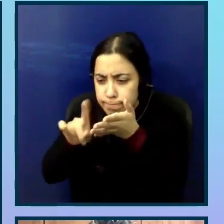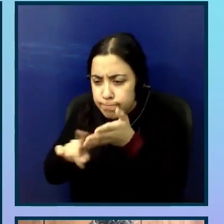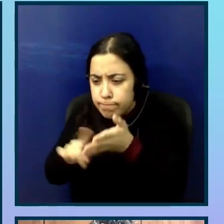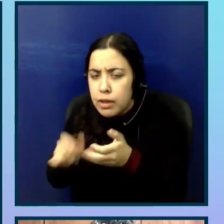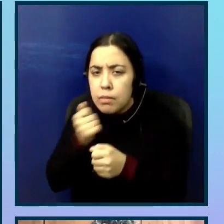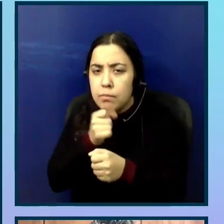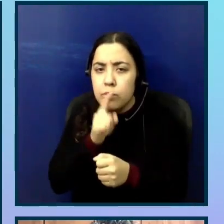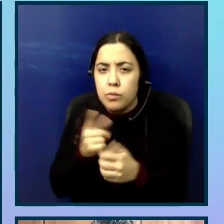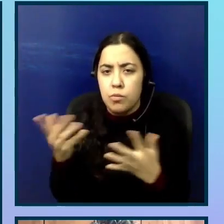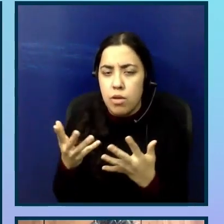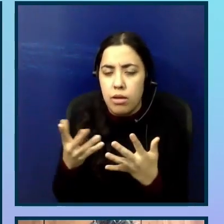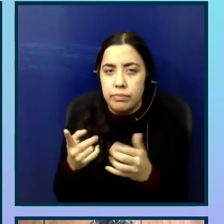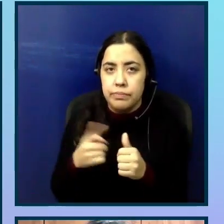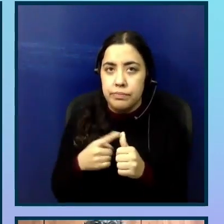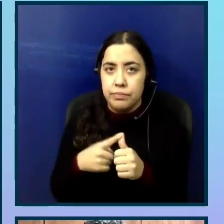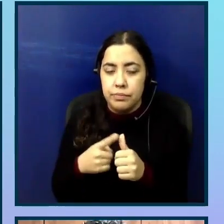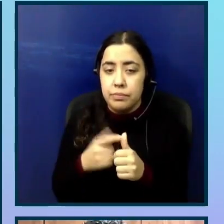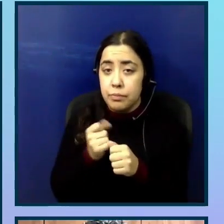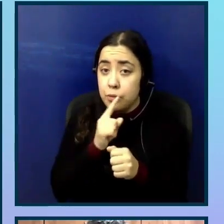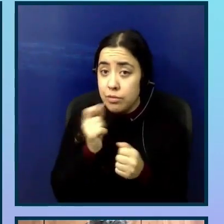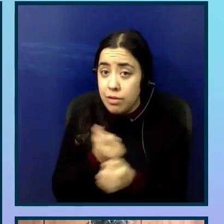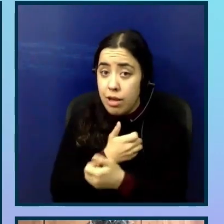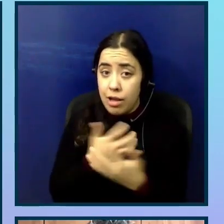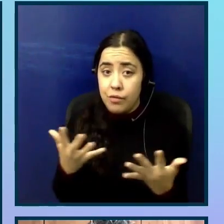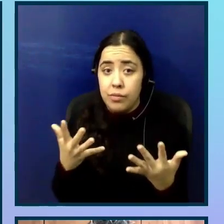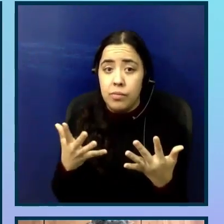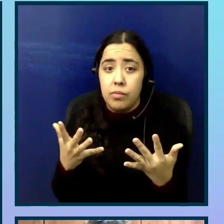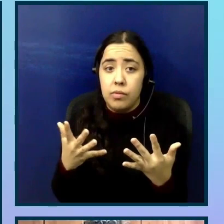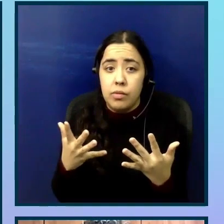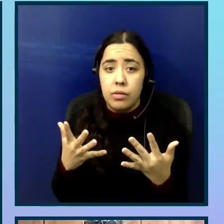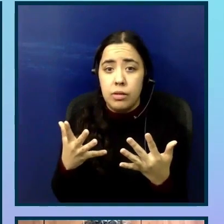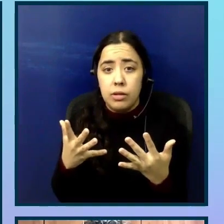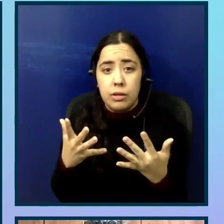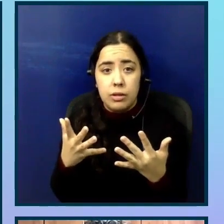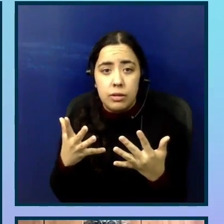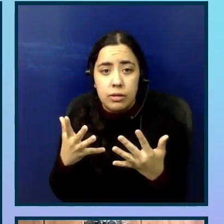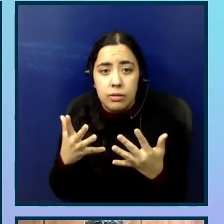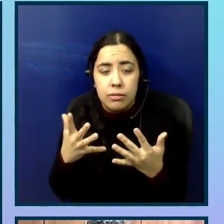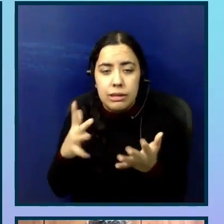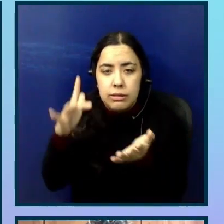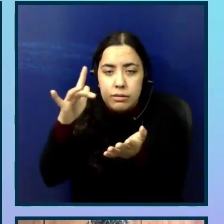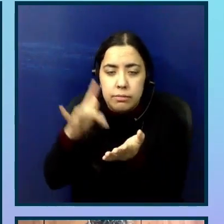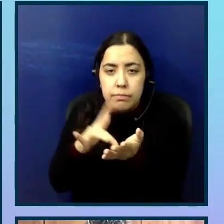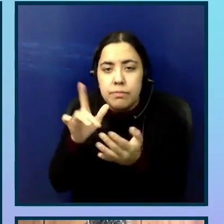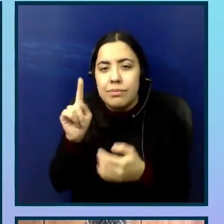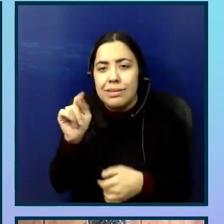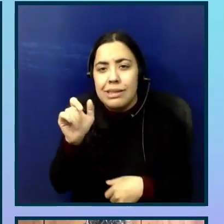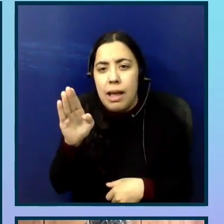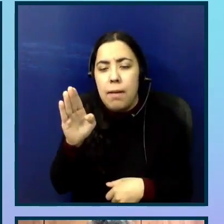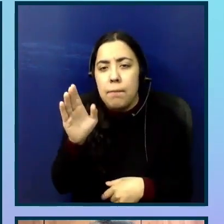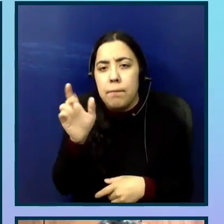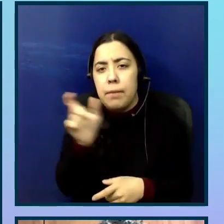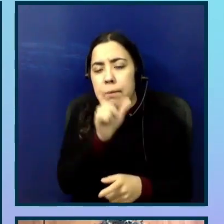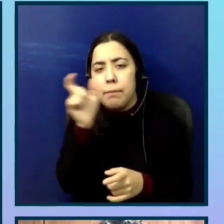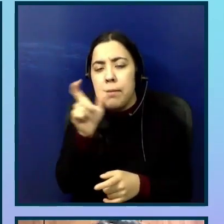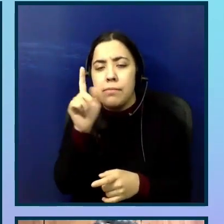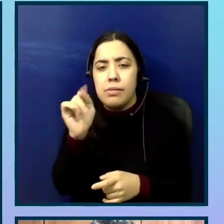that everything is tabbable, that someone could tab through them. One thing that is important to me